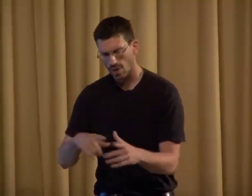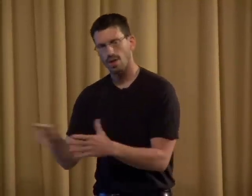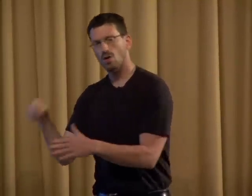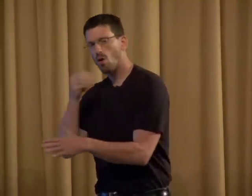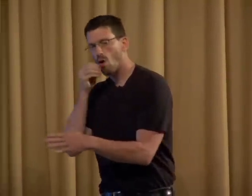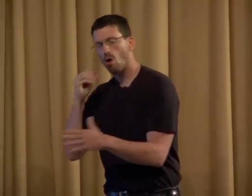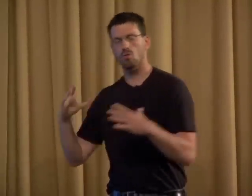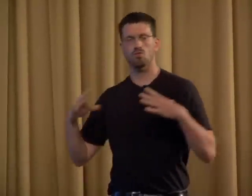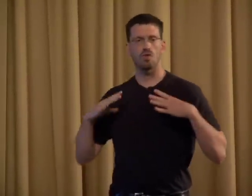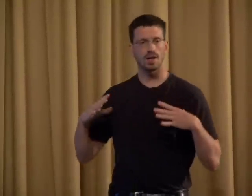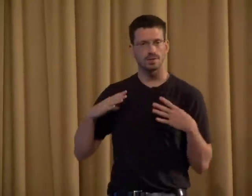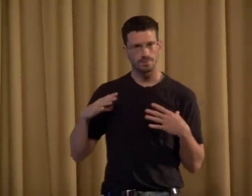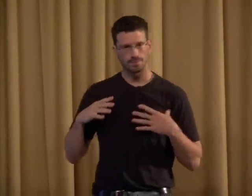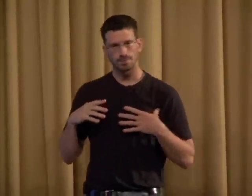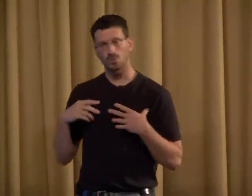After three days or so, the medicine would be out of his system and he would go home to rest.